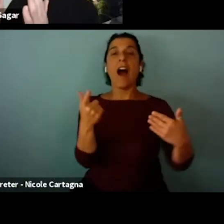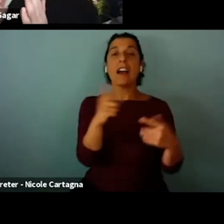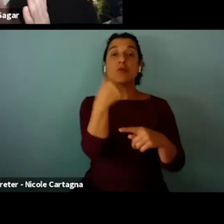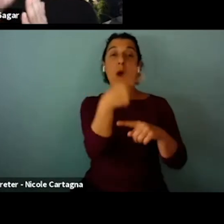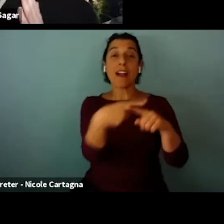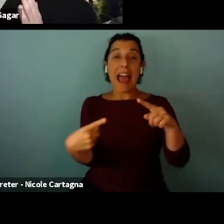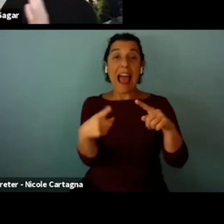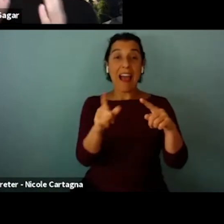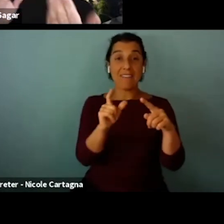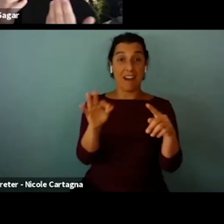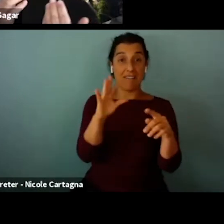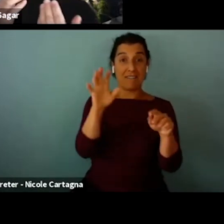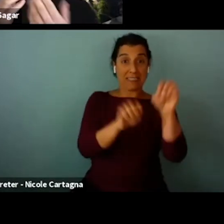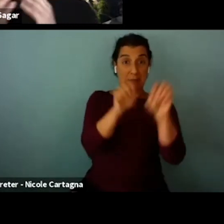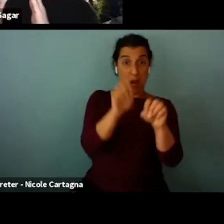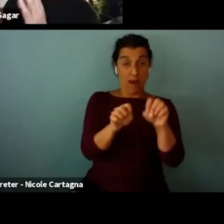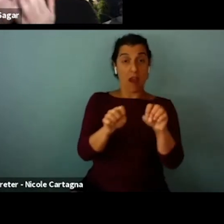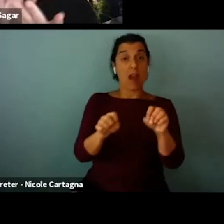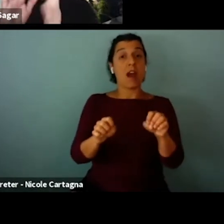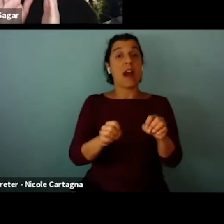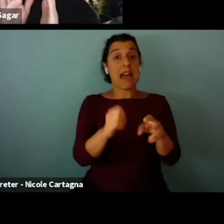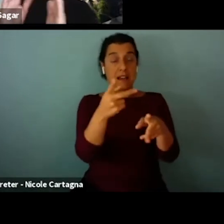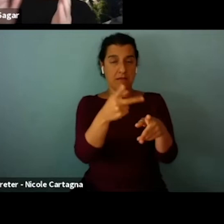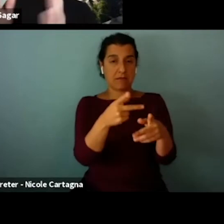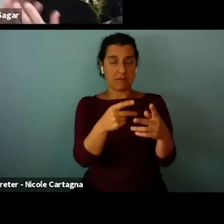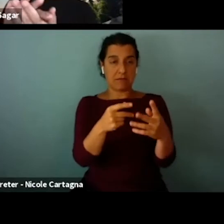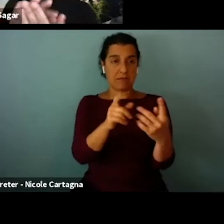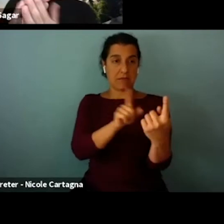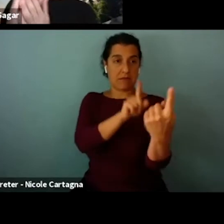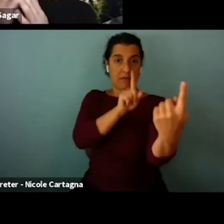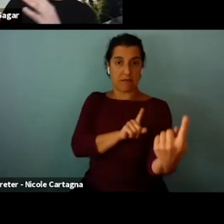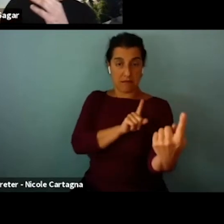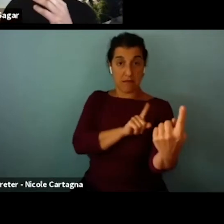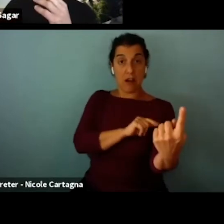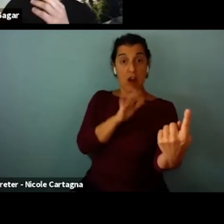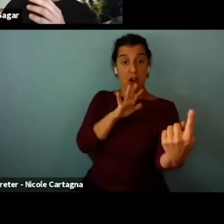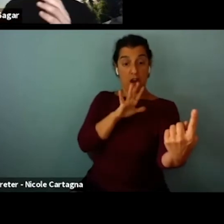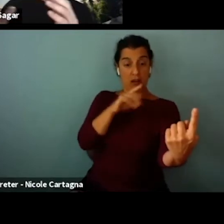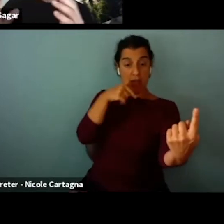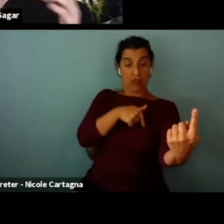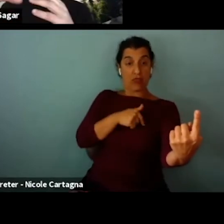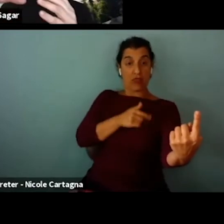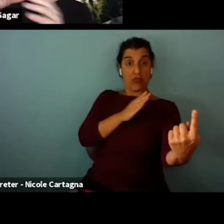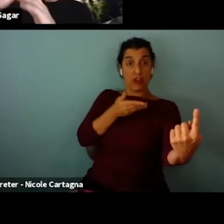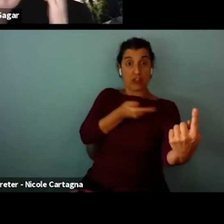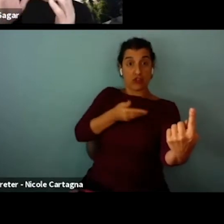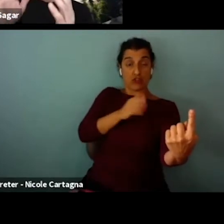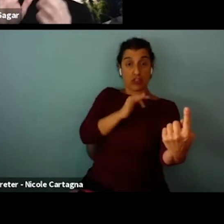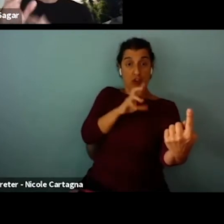on the other side is sorry the the child is seeing the the caregiver through the screen